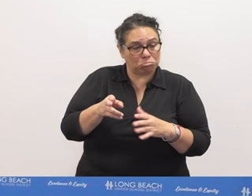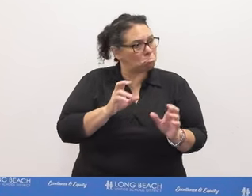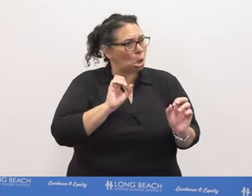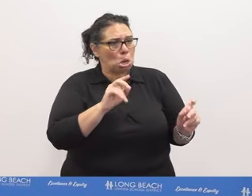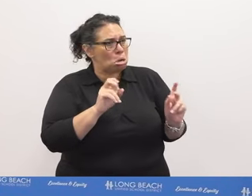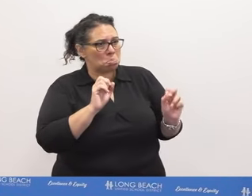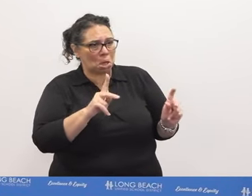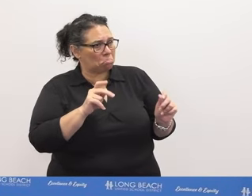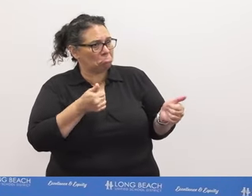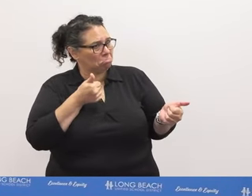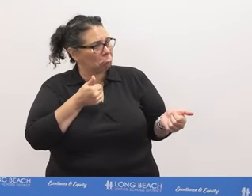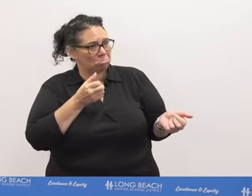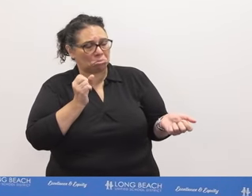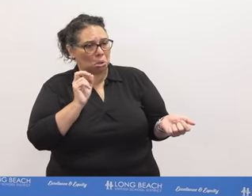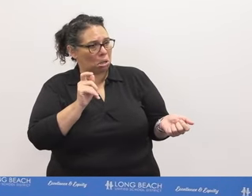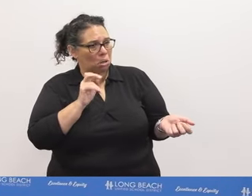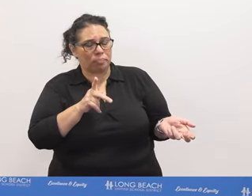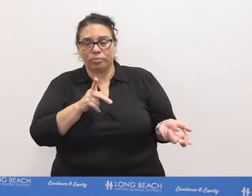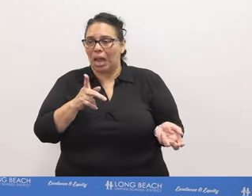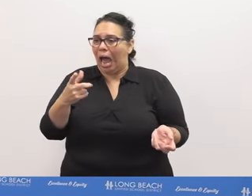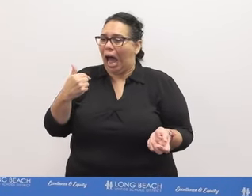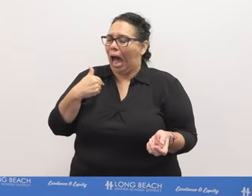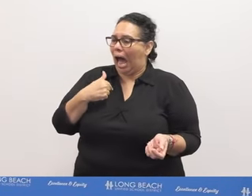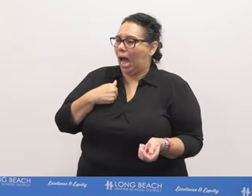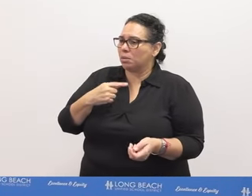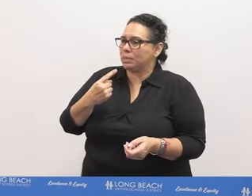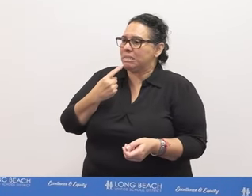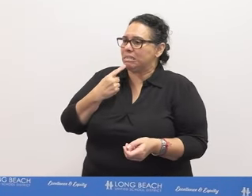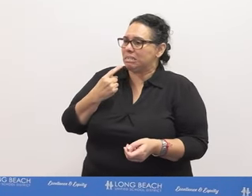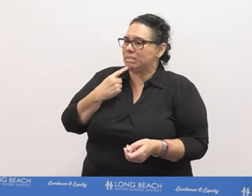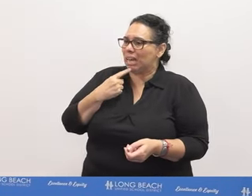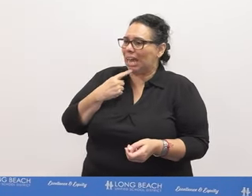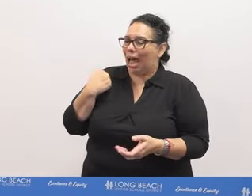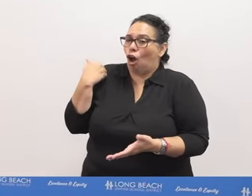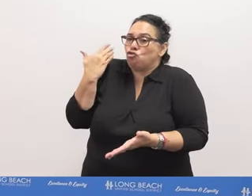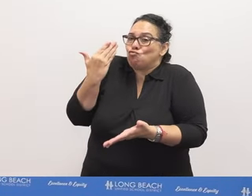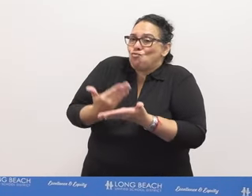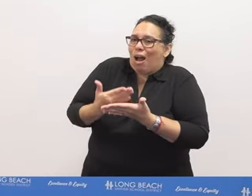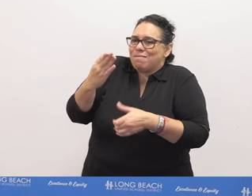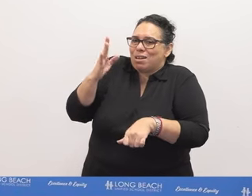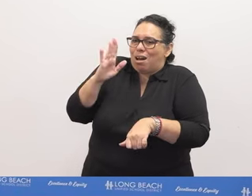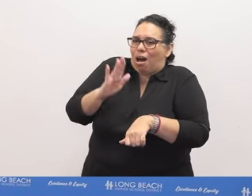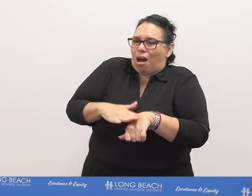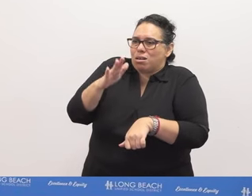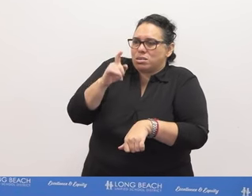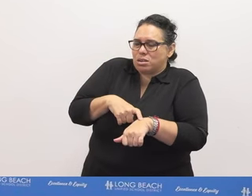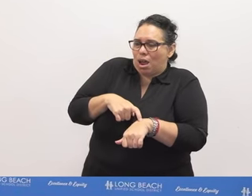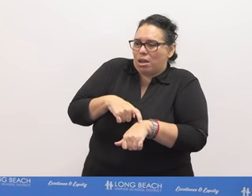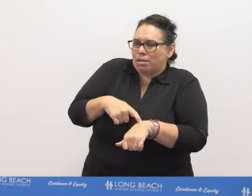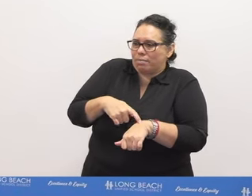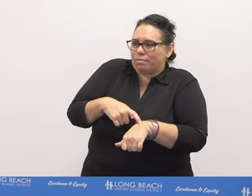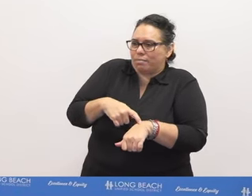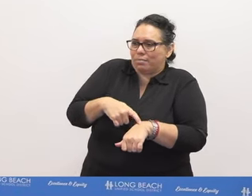[Erik Miller] So attention span, okay, okay. [Winston] I would say getting to the Zoom on time. [Erik Miller] Okay, Zoom. [Winston] And like knowing the correct times to get on